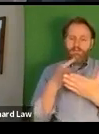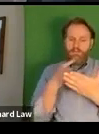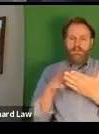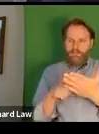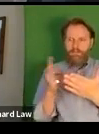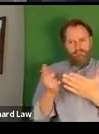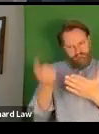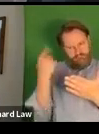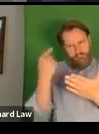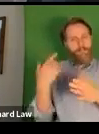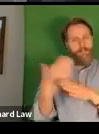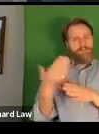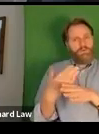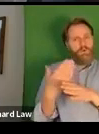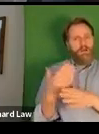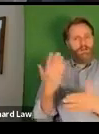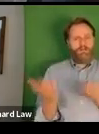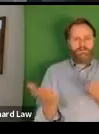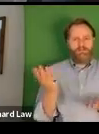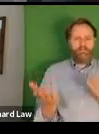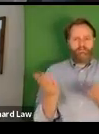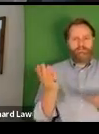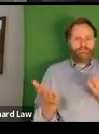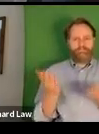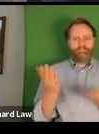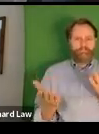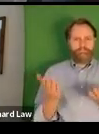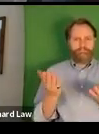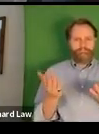can you shed some light on this issue that I have and what should be my next